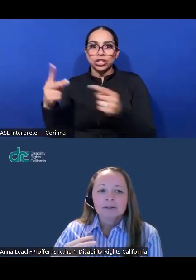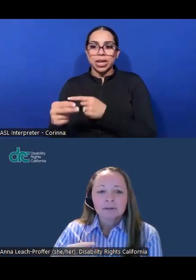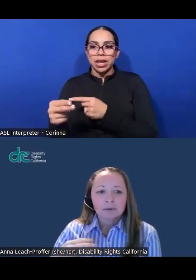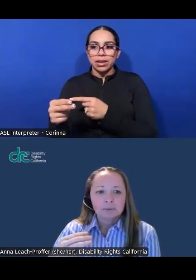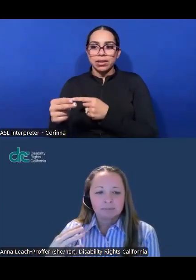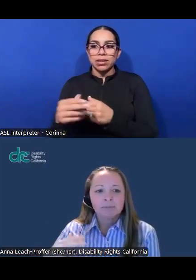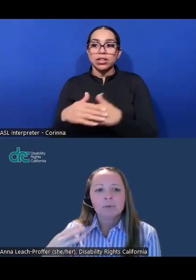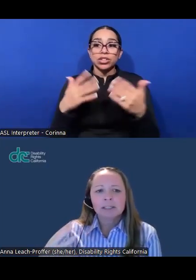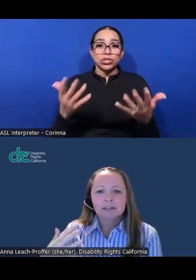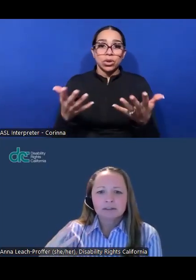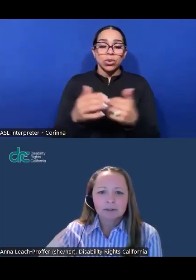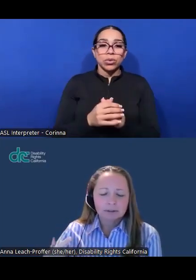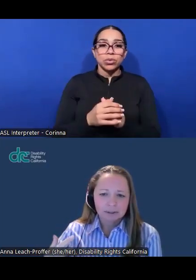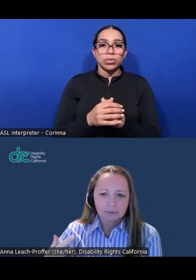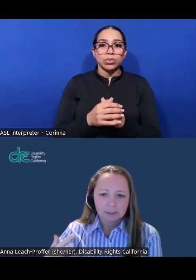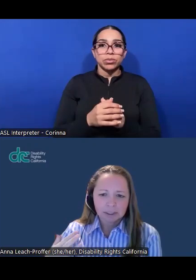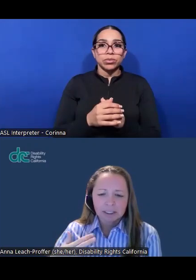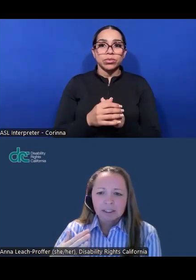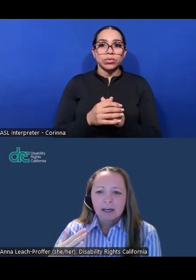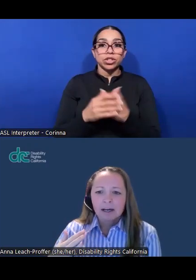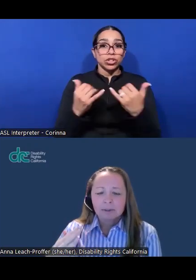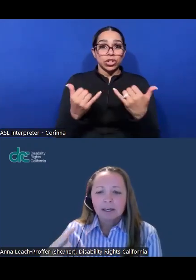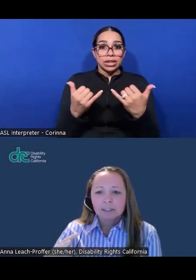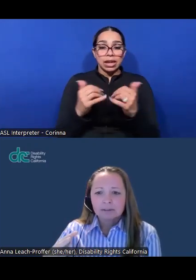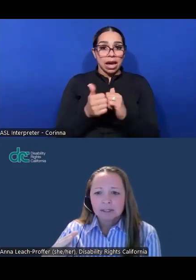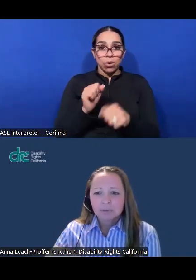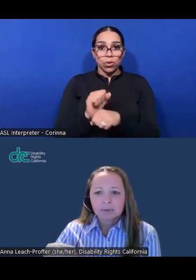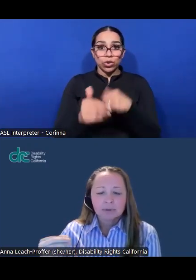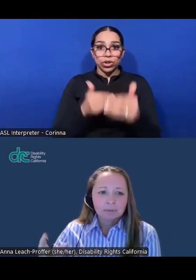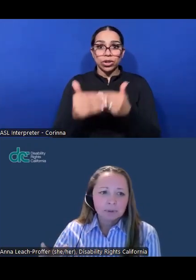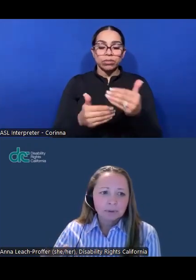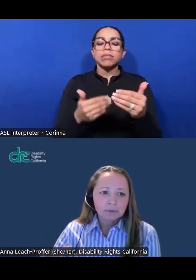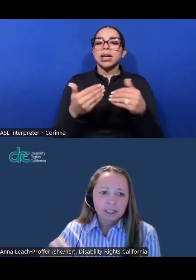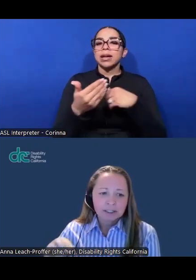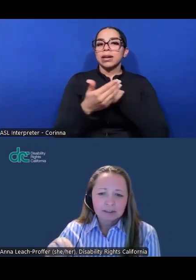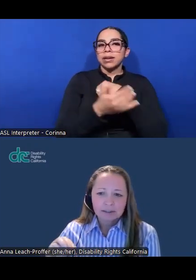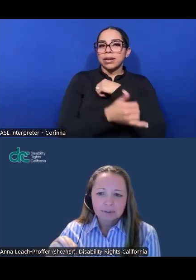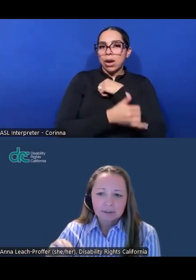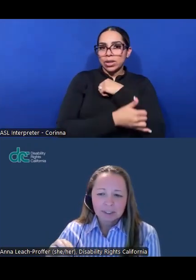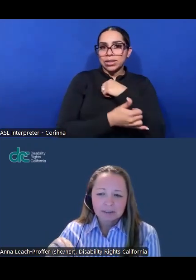So the way things currently work, counties are able to move IHSS recipients